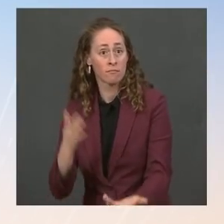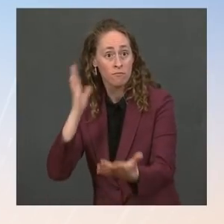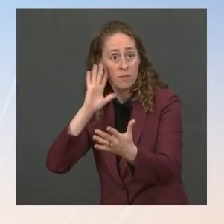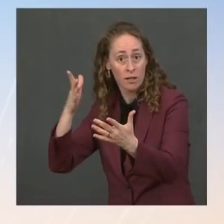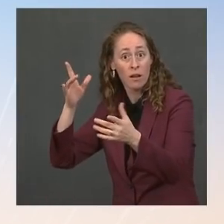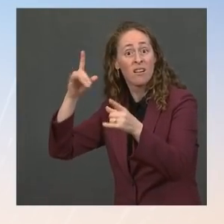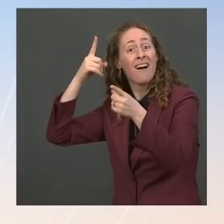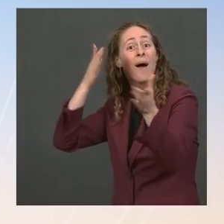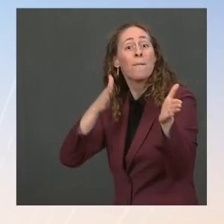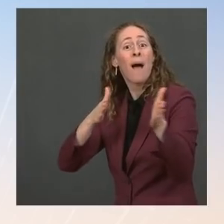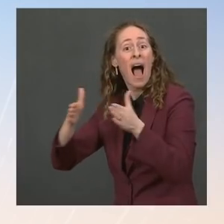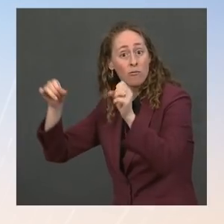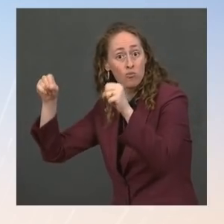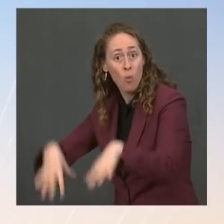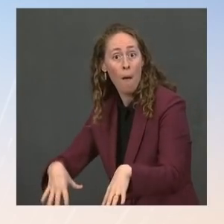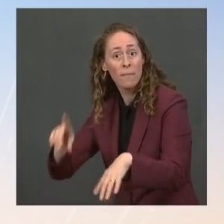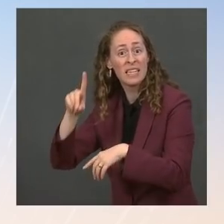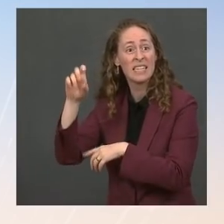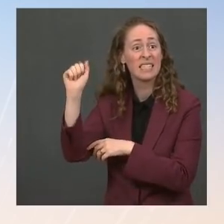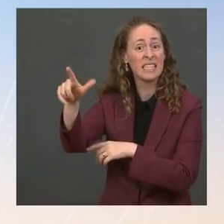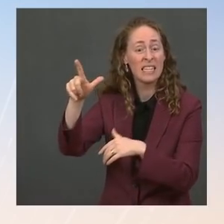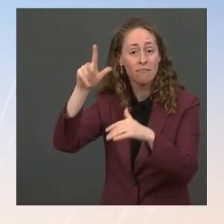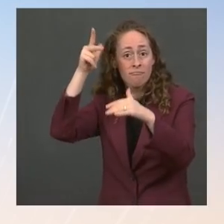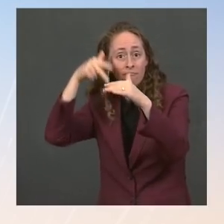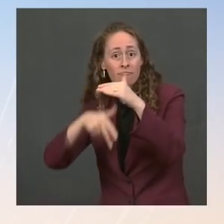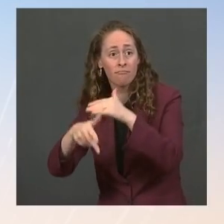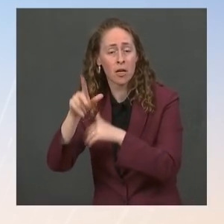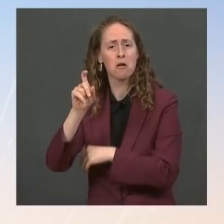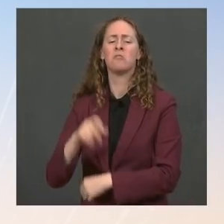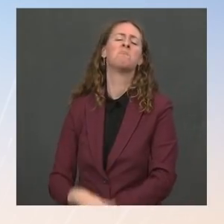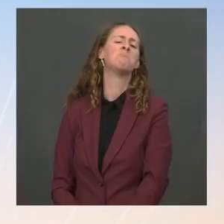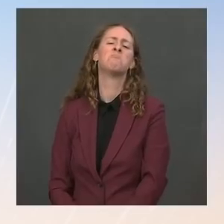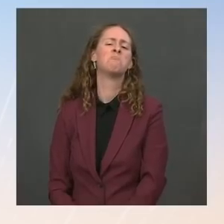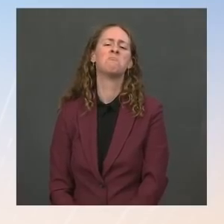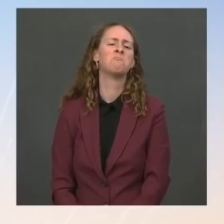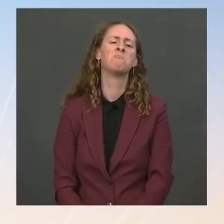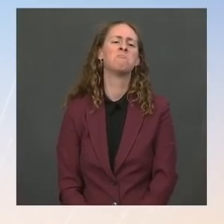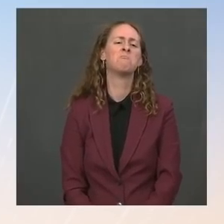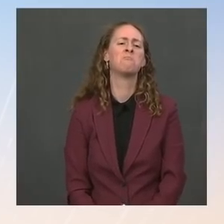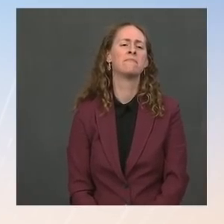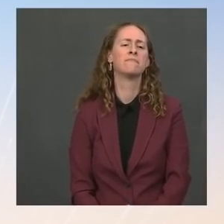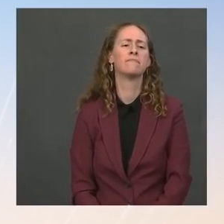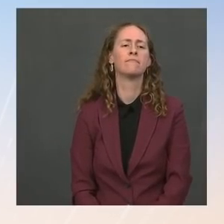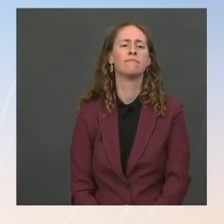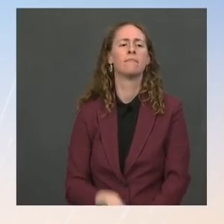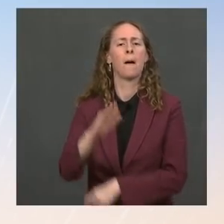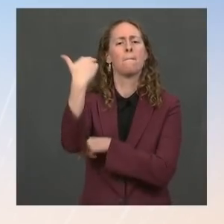The Press: Okay. And then, secondly, back in July, you opted not to lift to travel restrictions on international visitors.